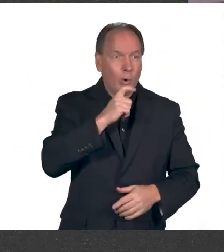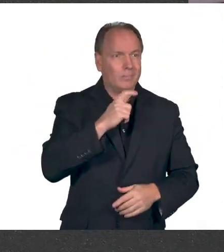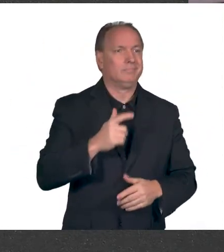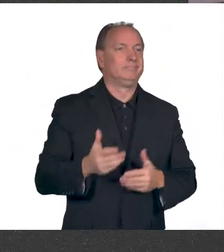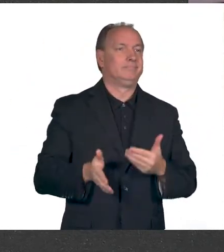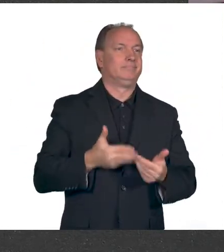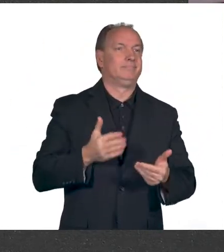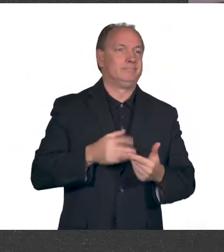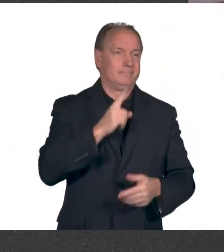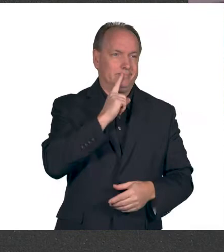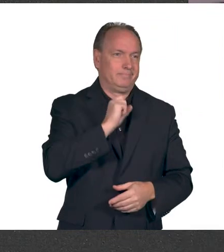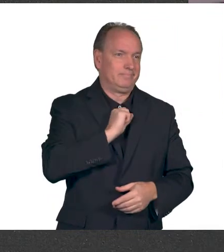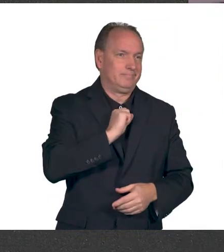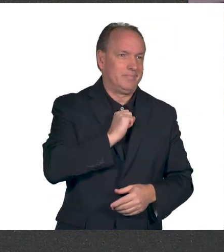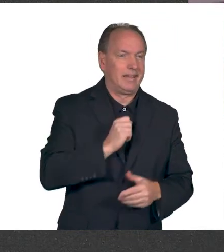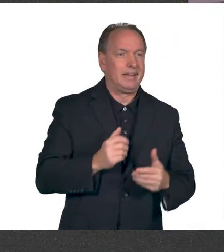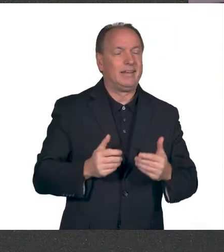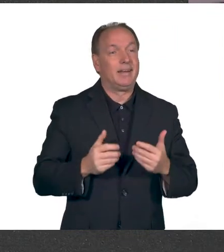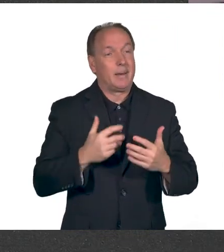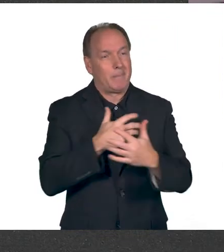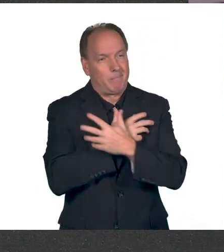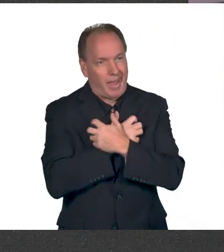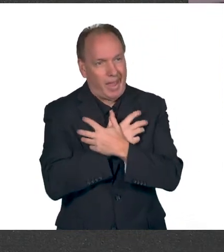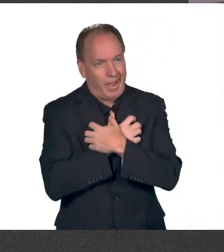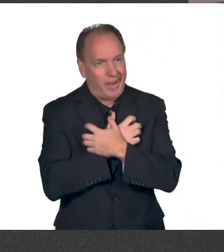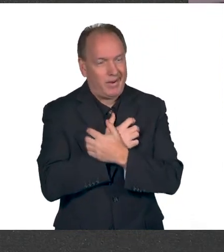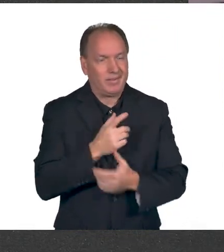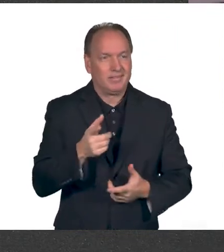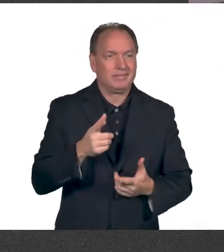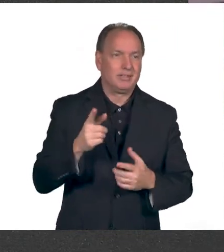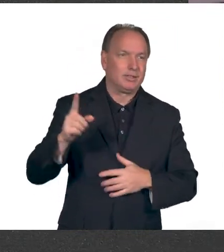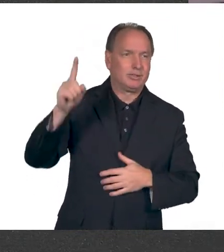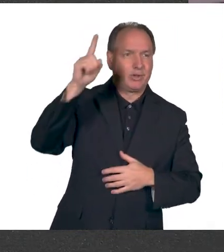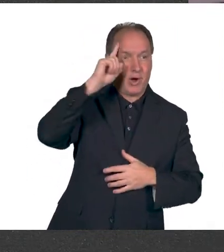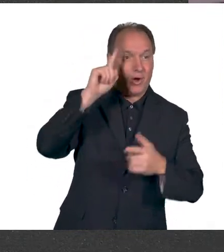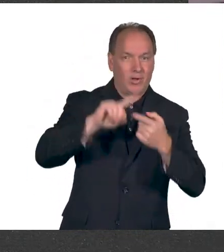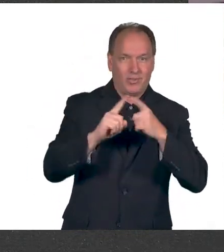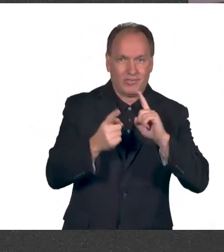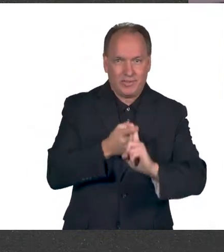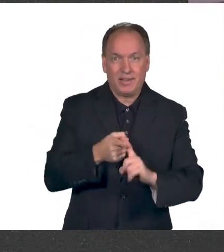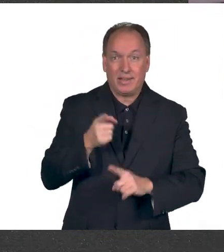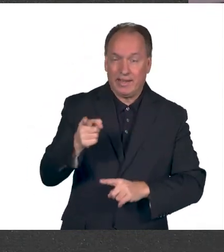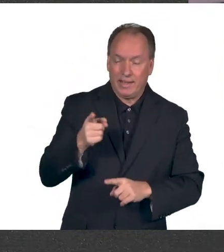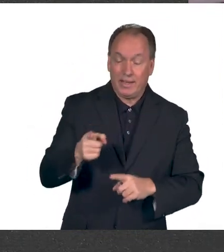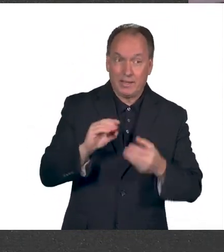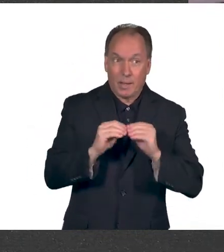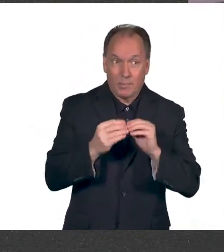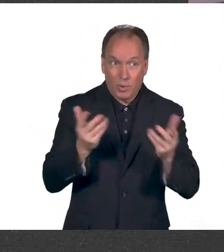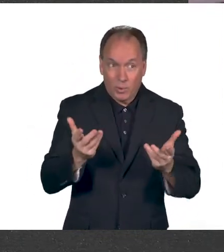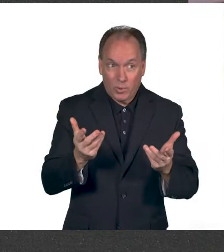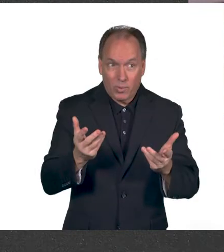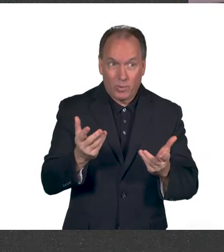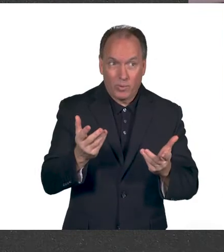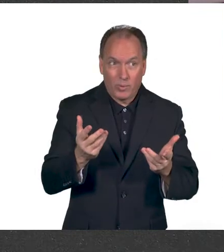That was an easy one. Bear, bear was the tallest friend, and he was number,